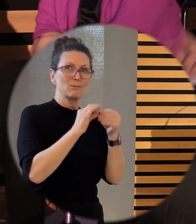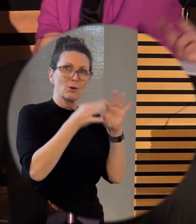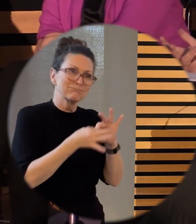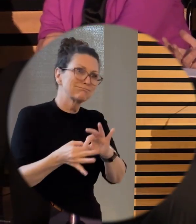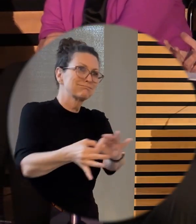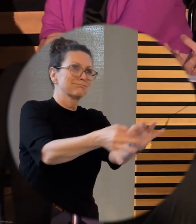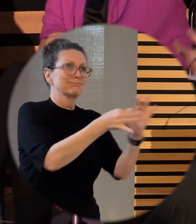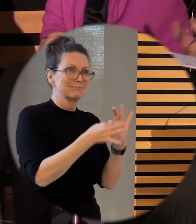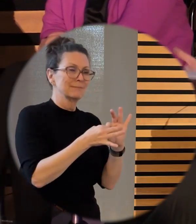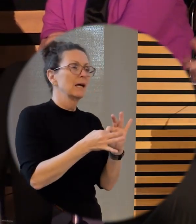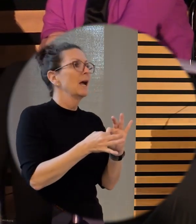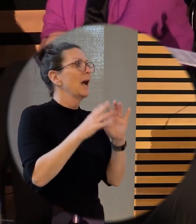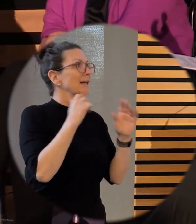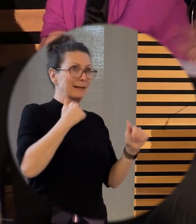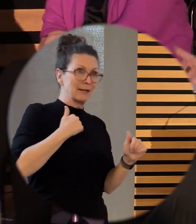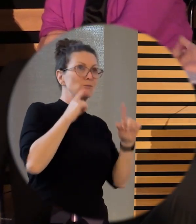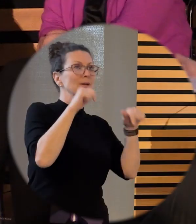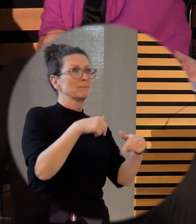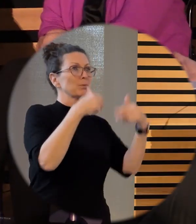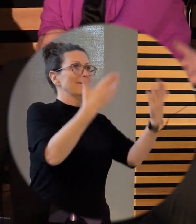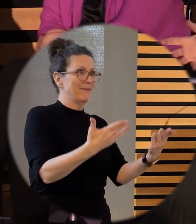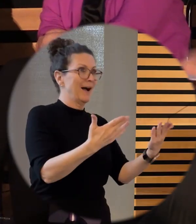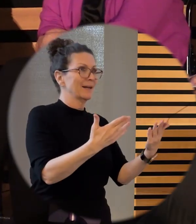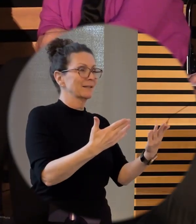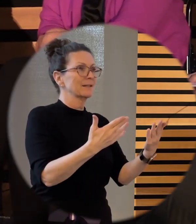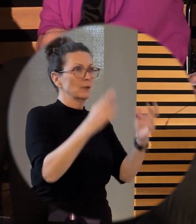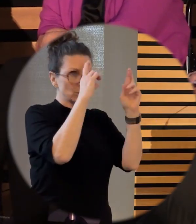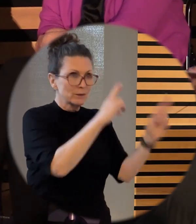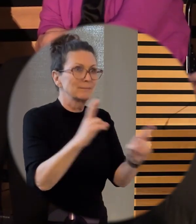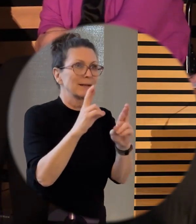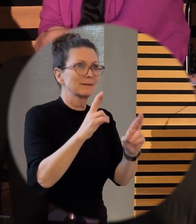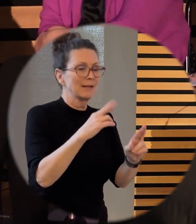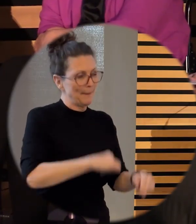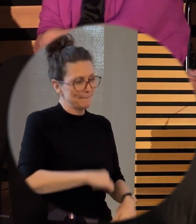live together in a country that has respect and dignity for everyone. And so my last question is